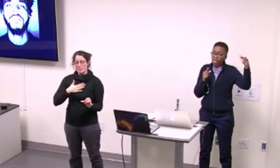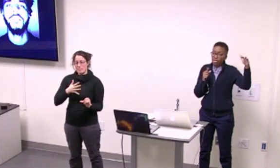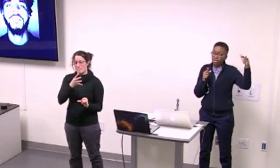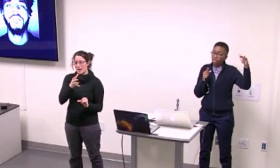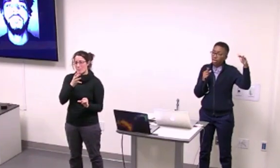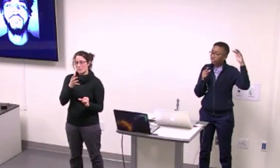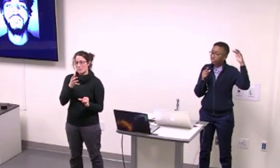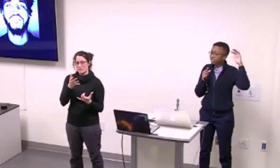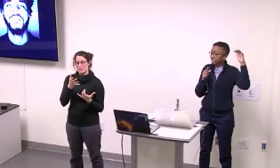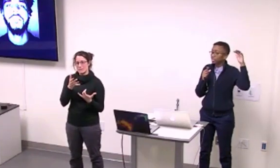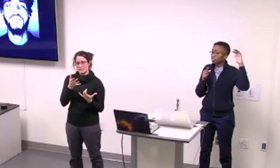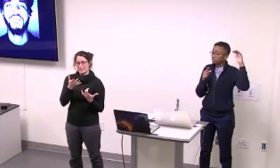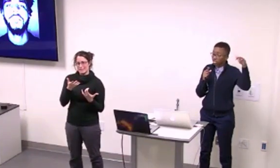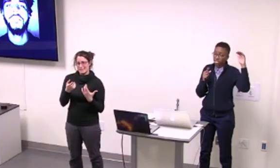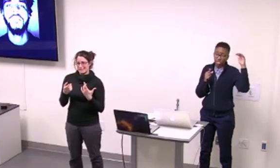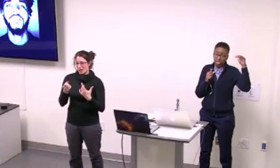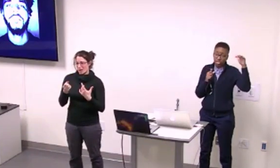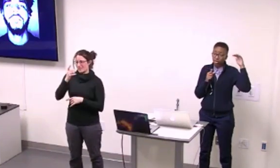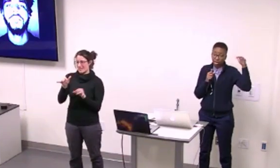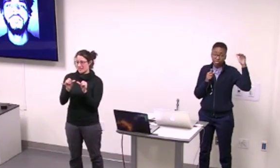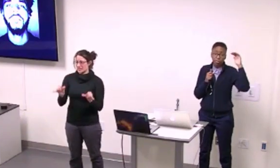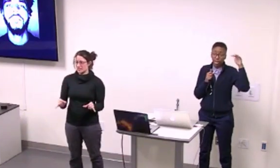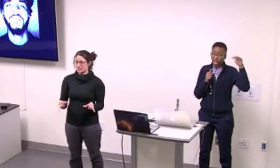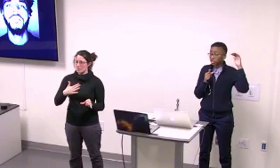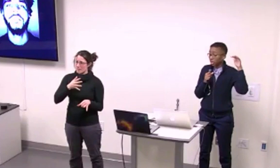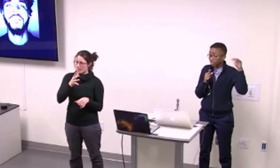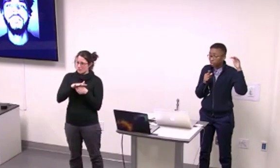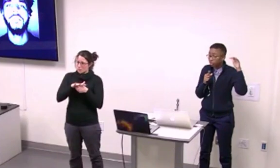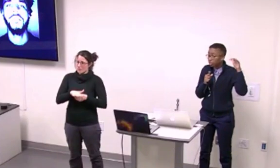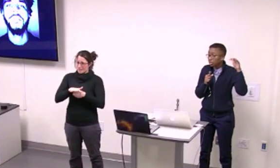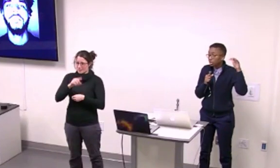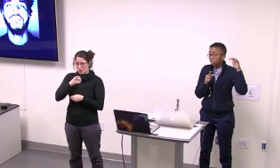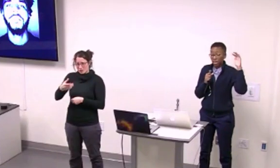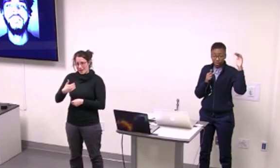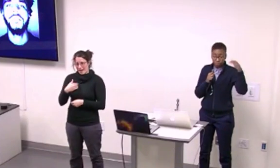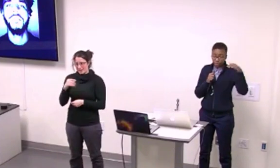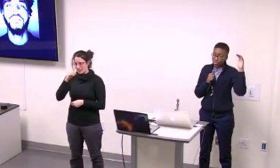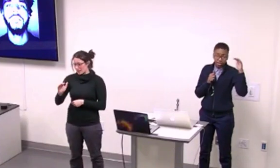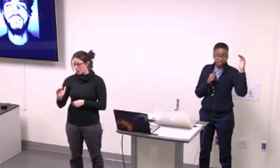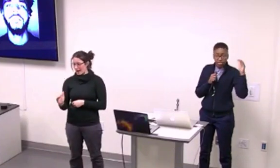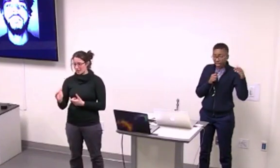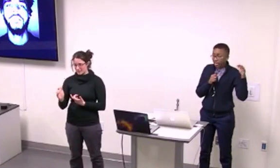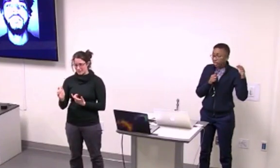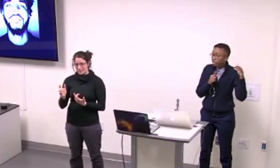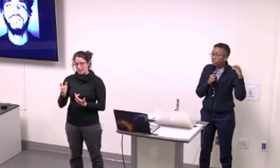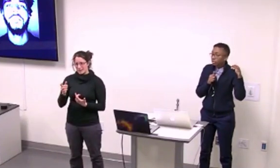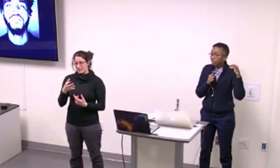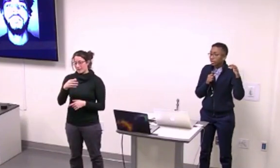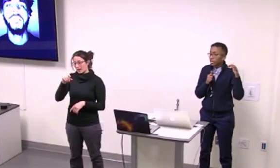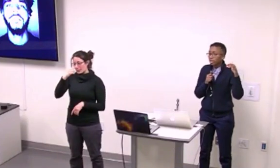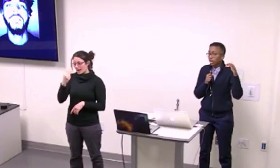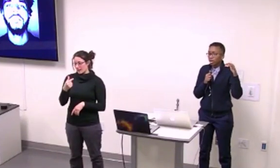Understanding the stress that she's under, having a black child. A black queer child at that, right?